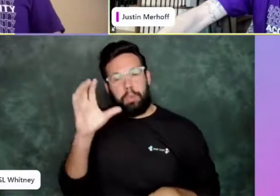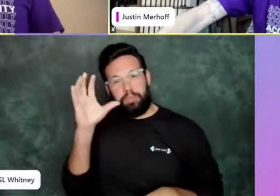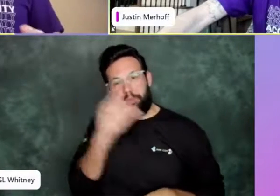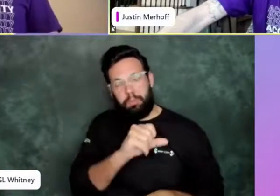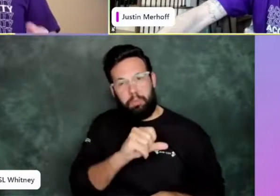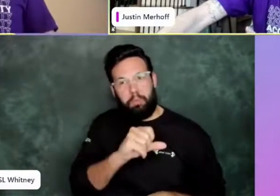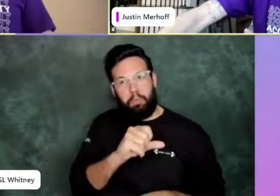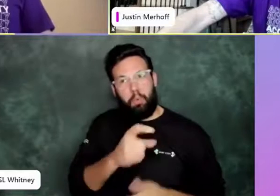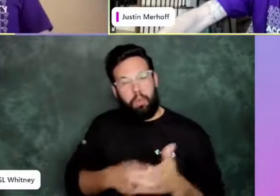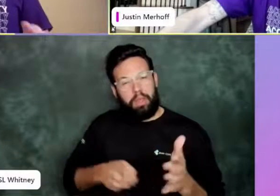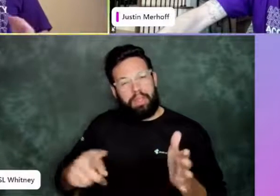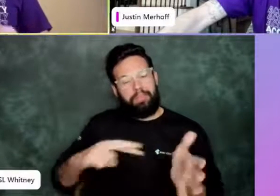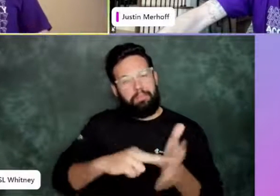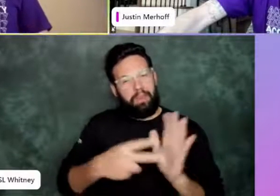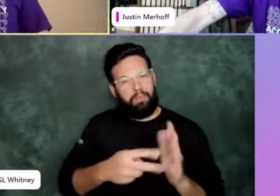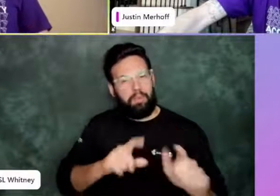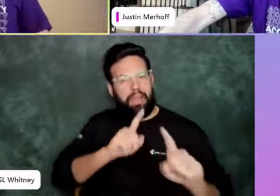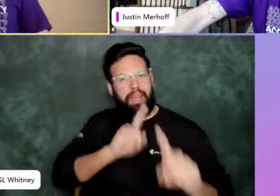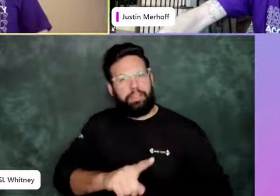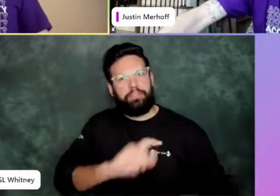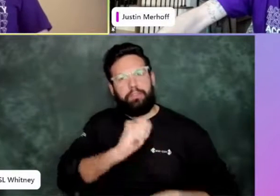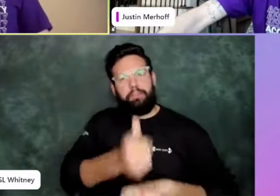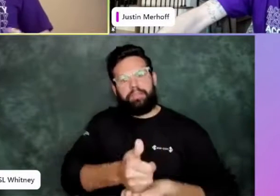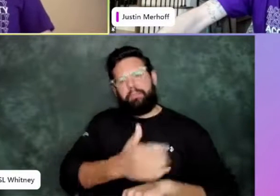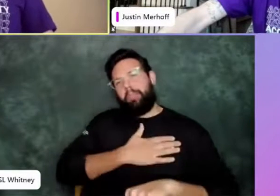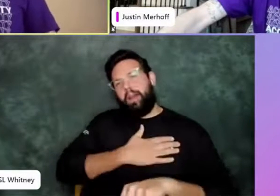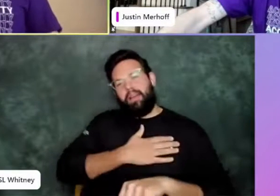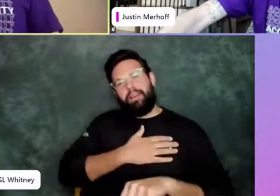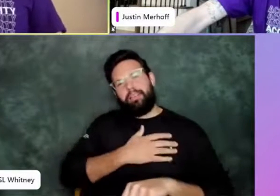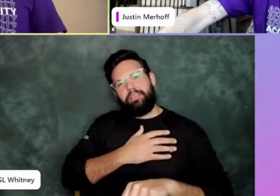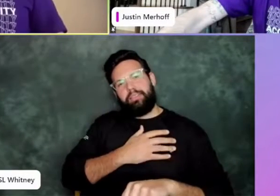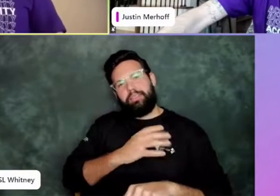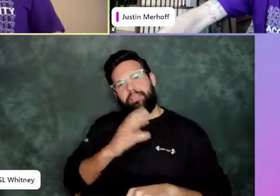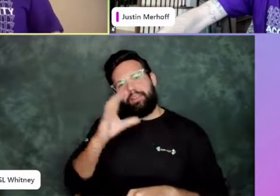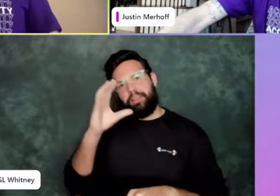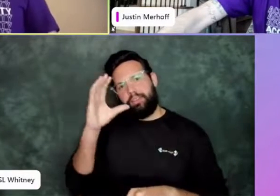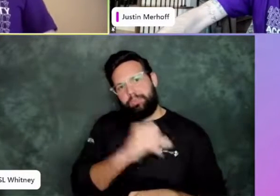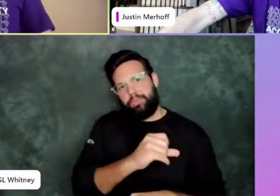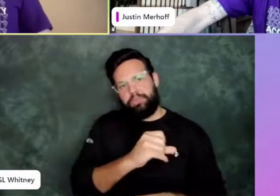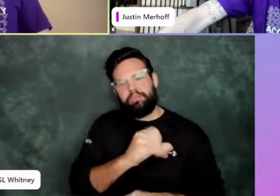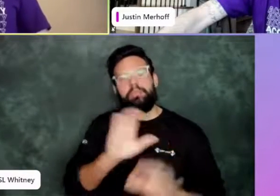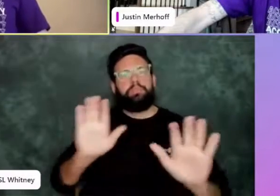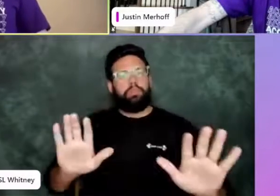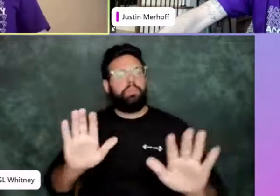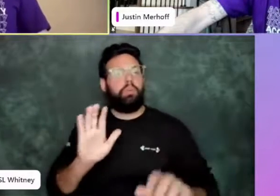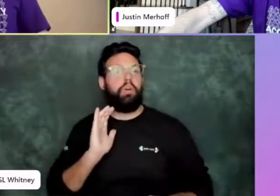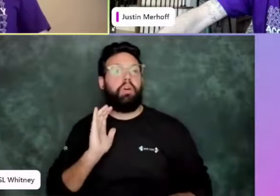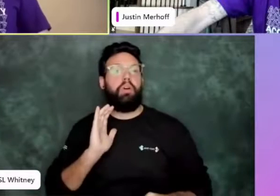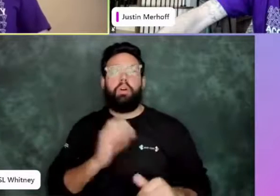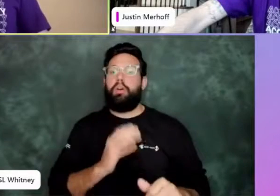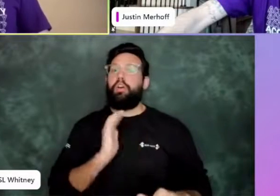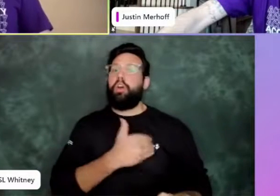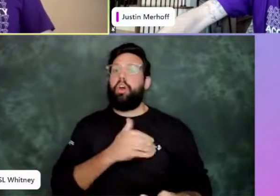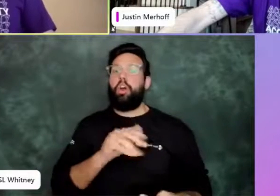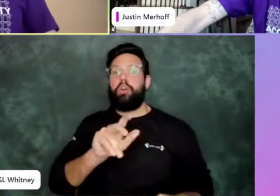All of our tools are seeing the browser exactly the same way an end user would. It's not in a simulated environment,